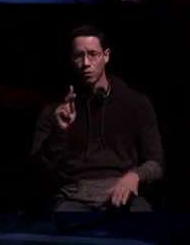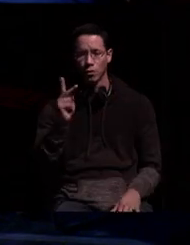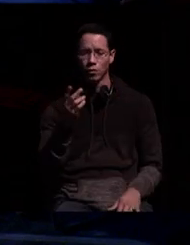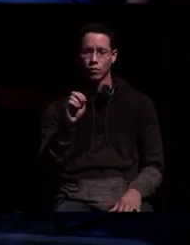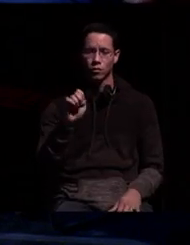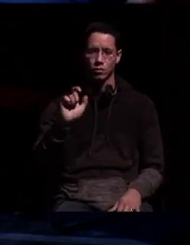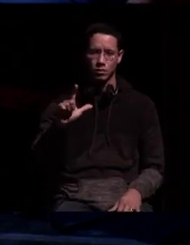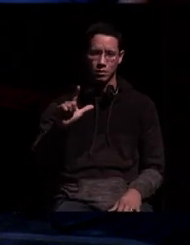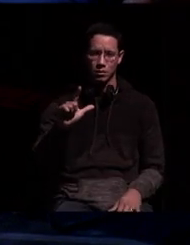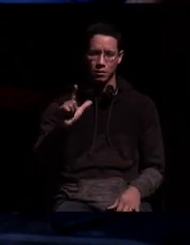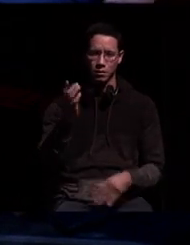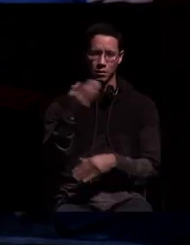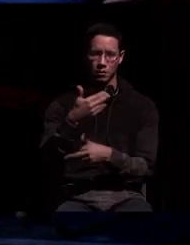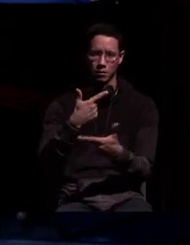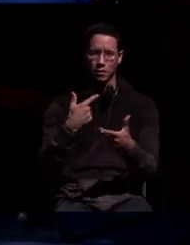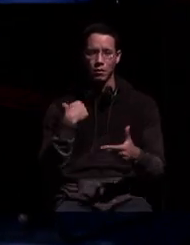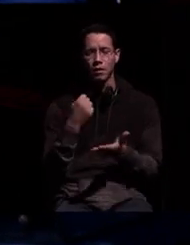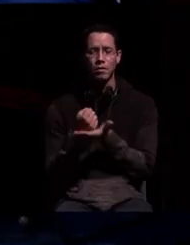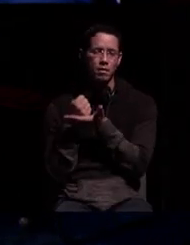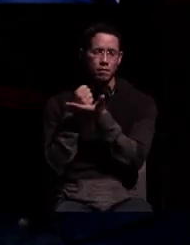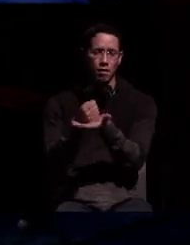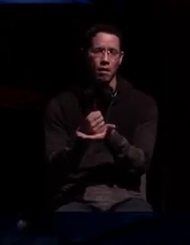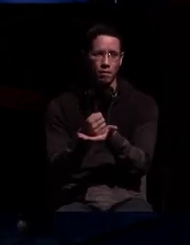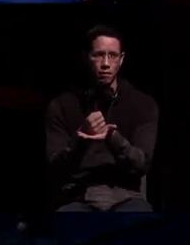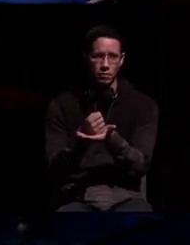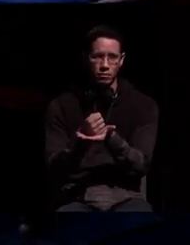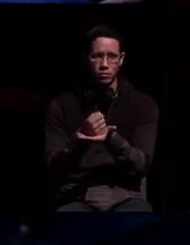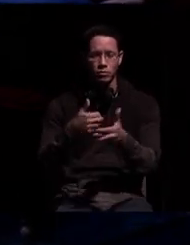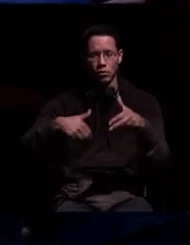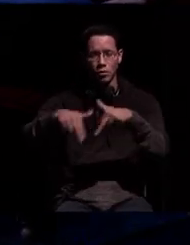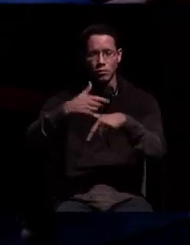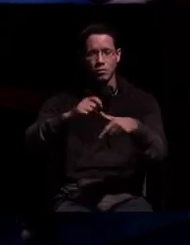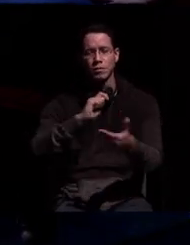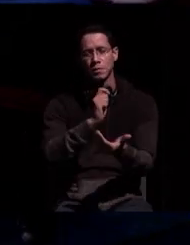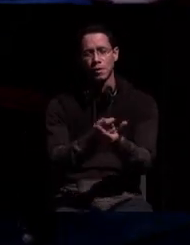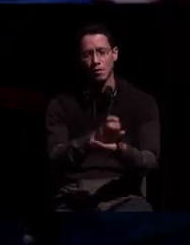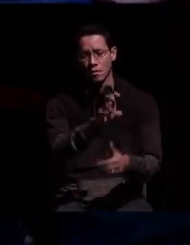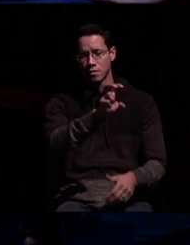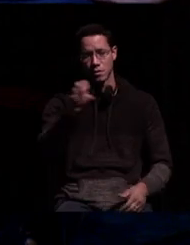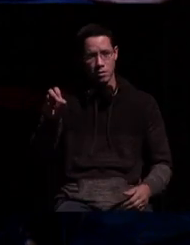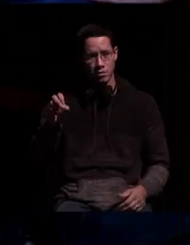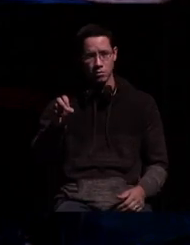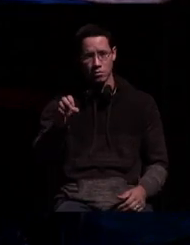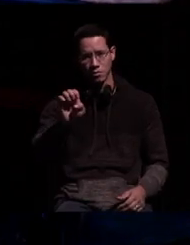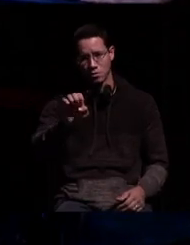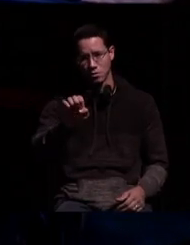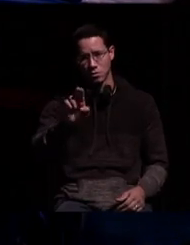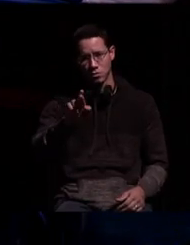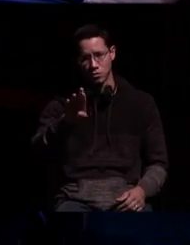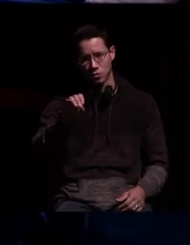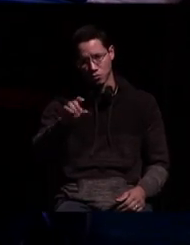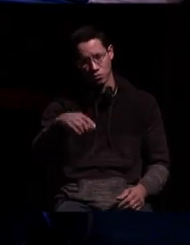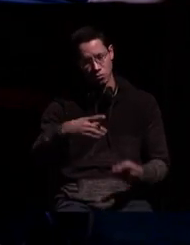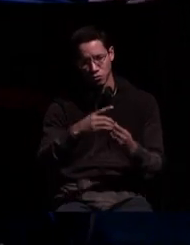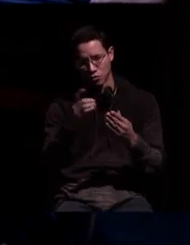that took guests paying Euros 500 or USD 500 per day to see